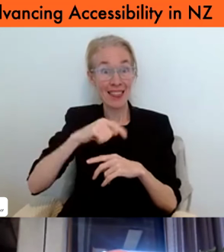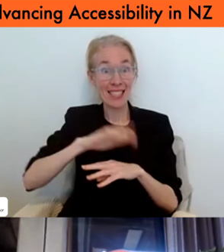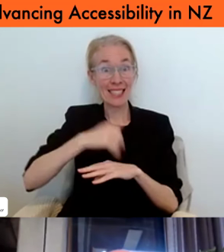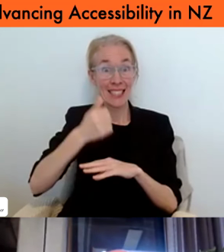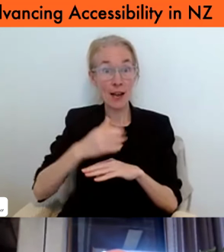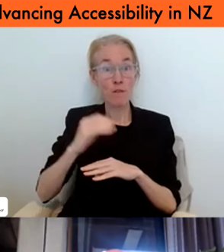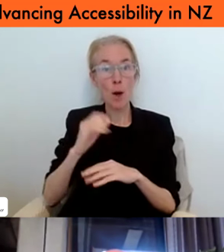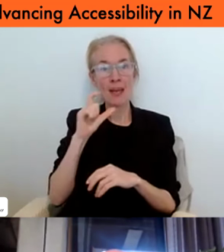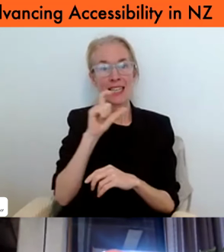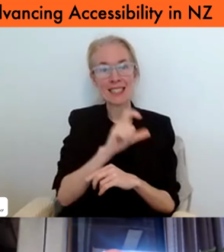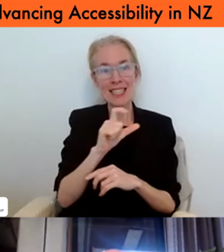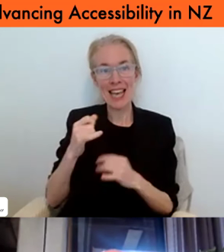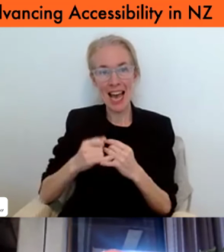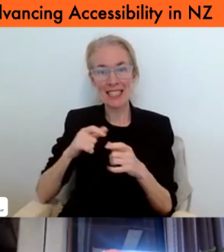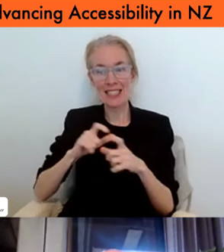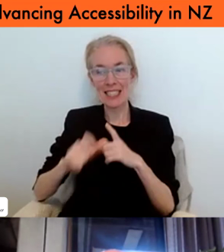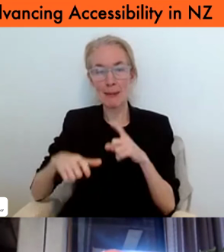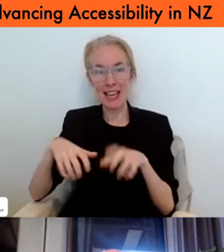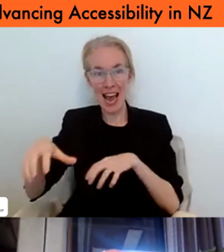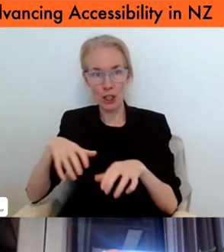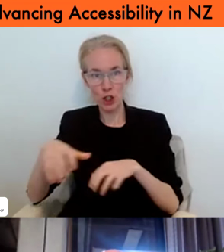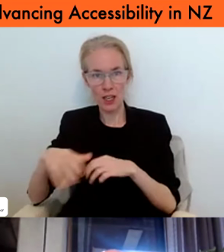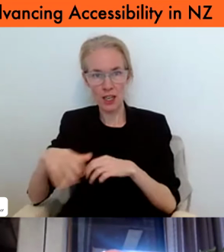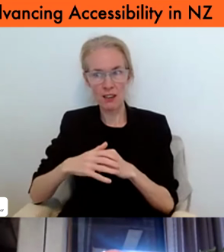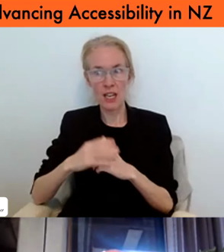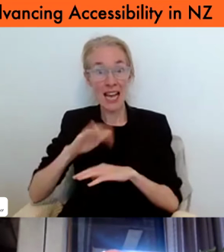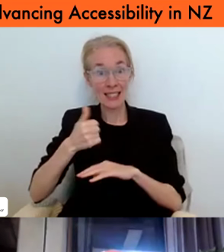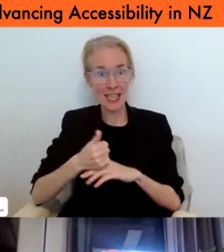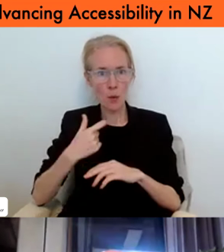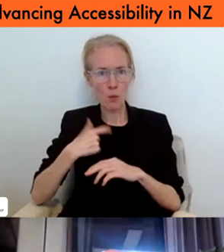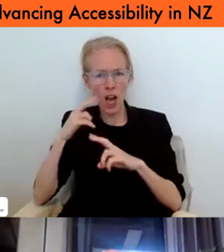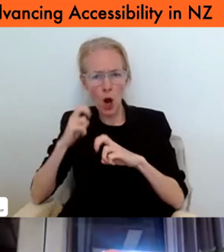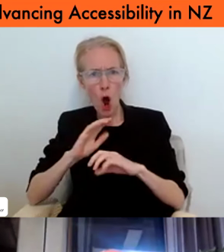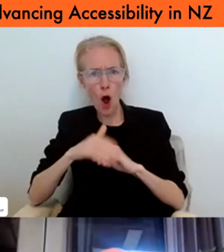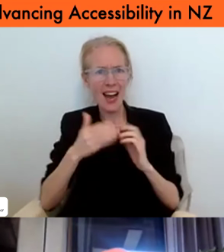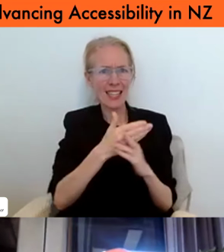define what accessible homes were, because there was no standard.